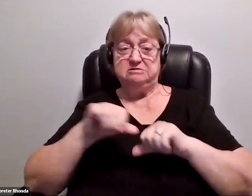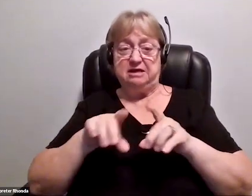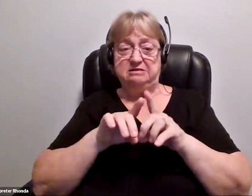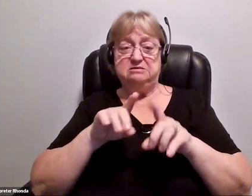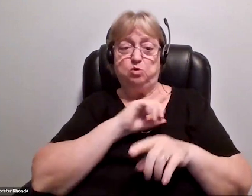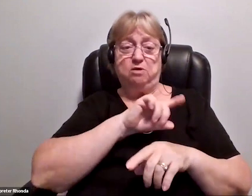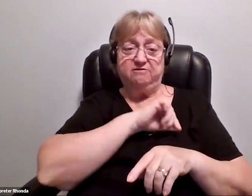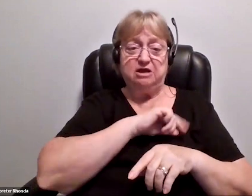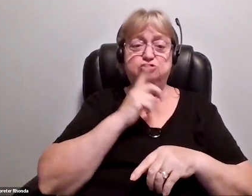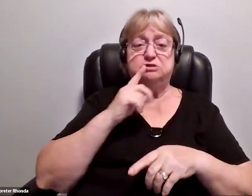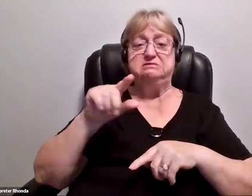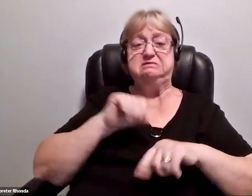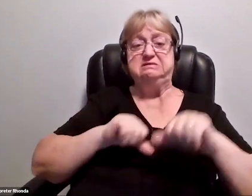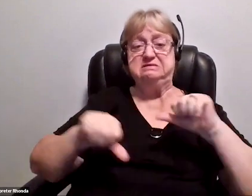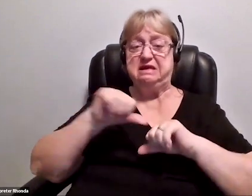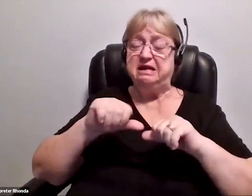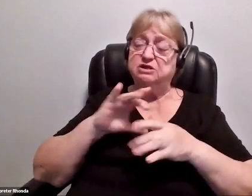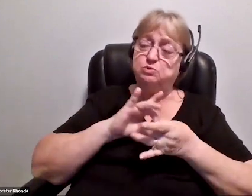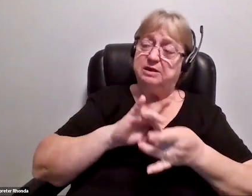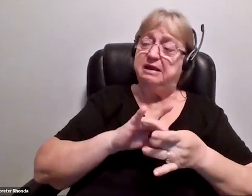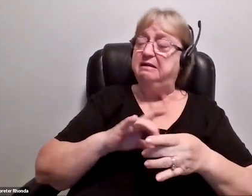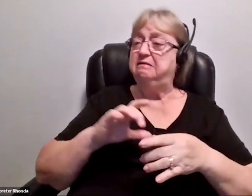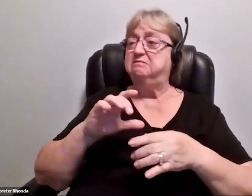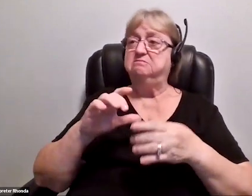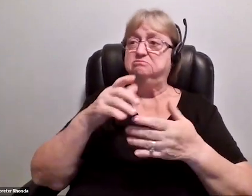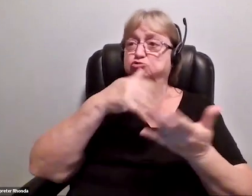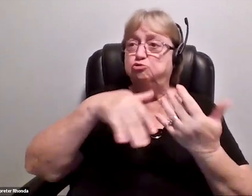and social capital related to science.